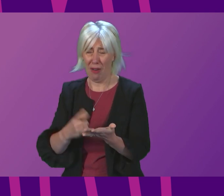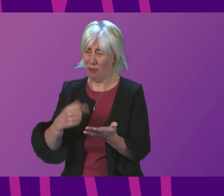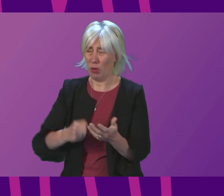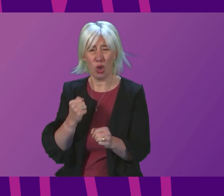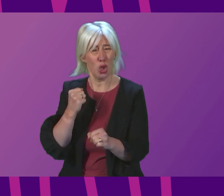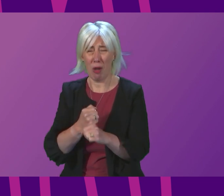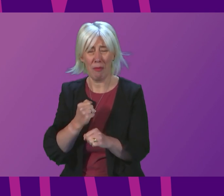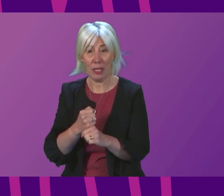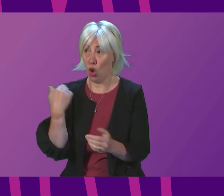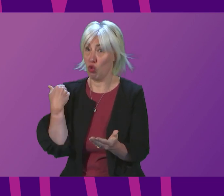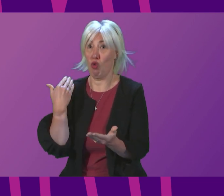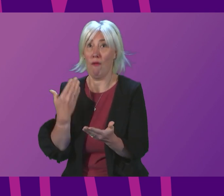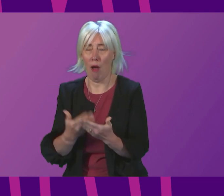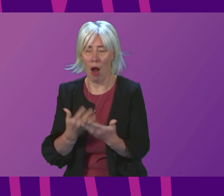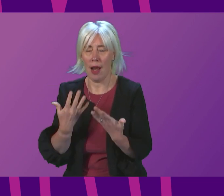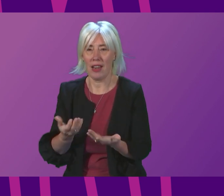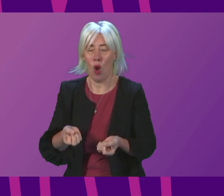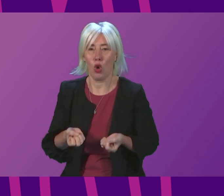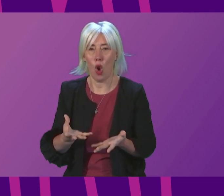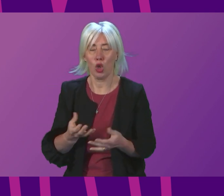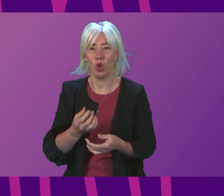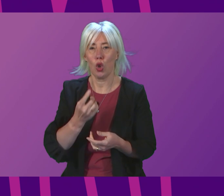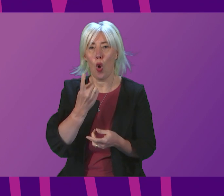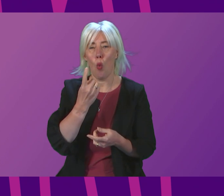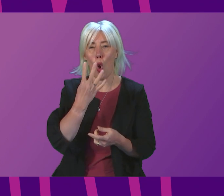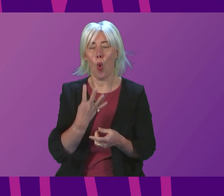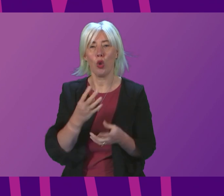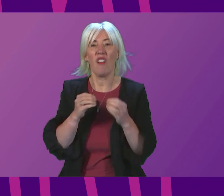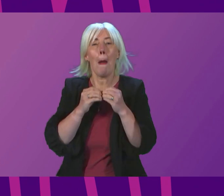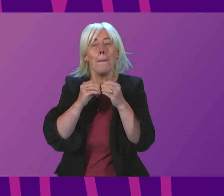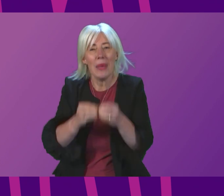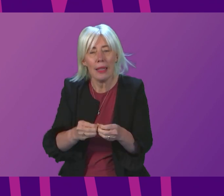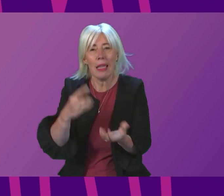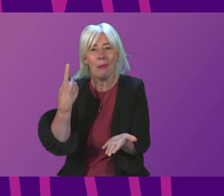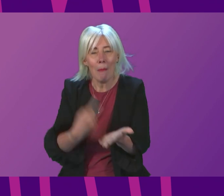and so far it is costing a quarter of a billion pounds of taxpayers’ money.